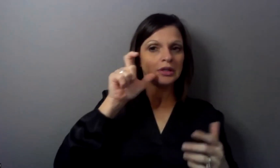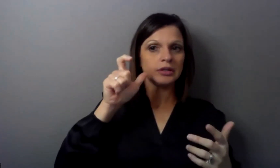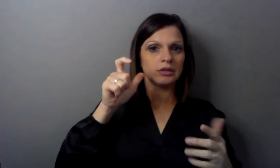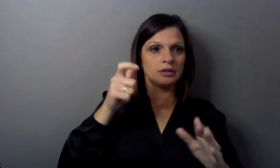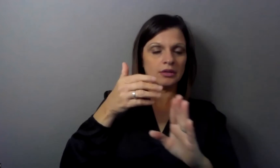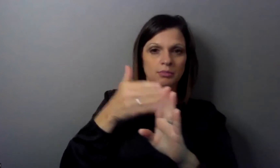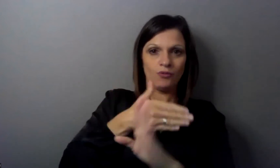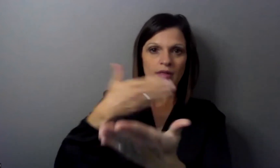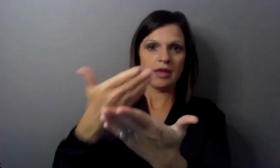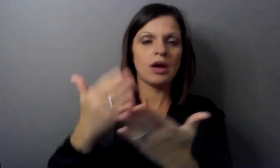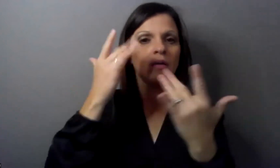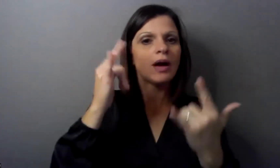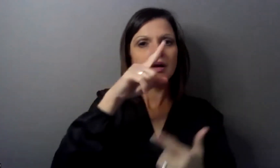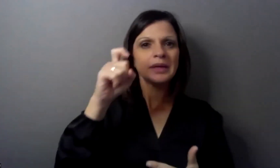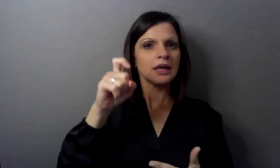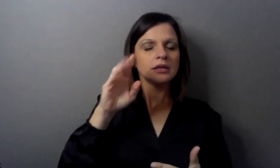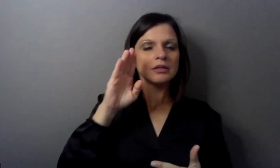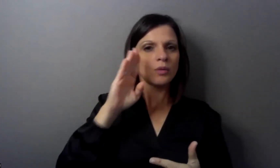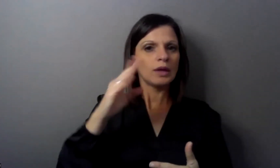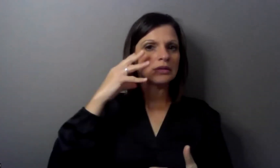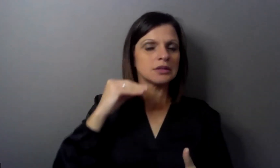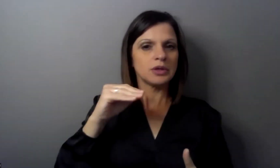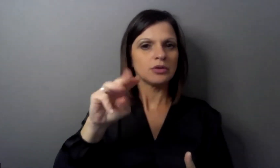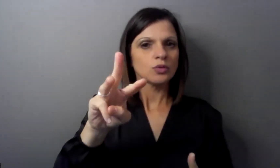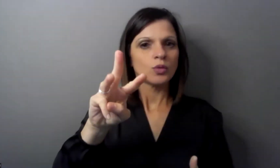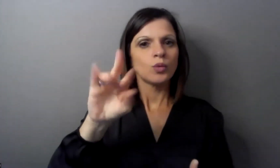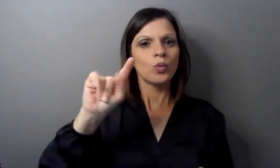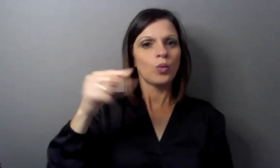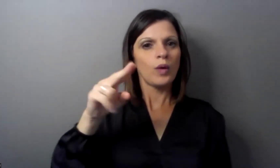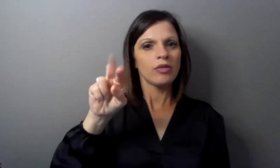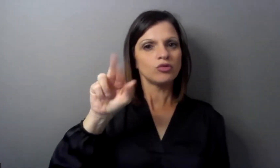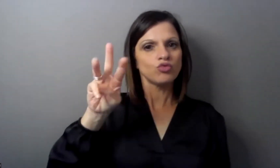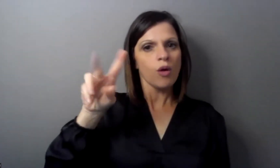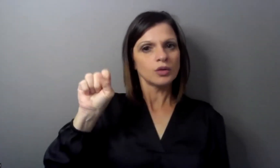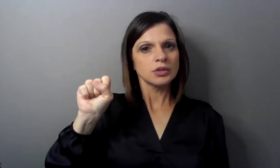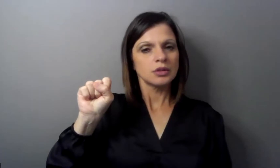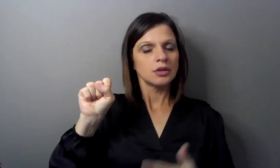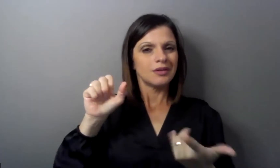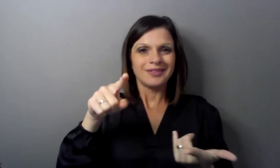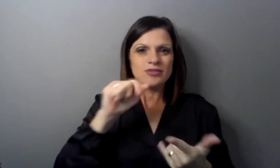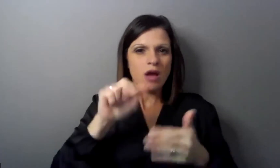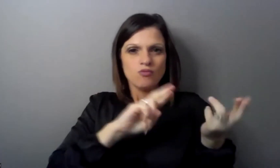and they are not ready for the treatment yet. It's all about meeting them where they're at. It showed